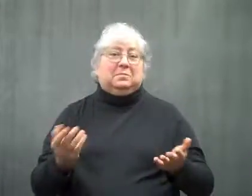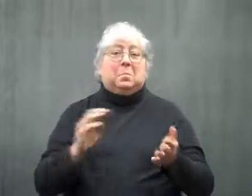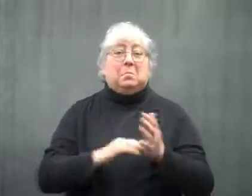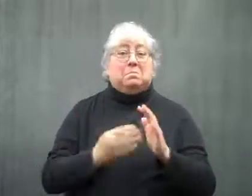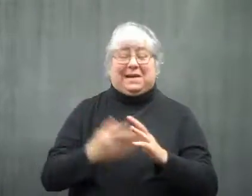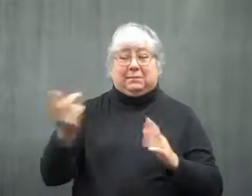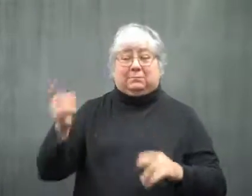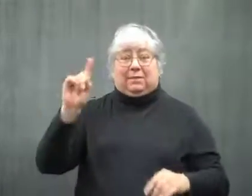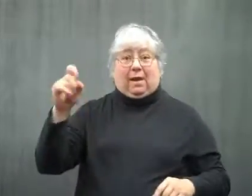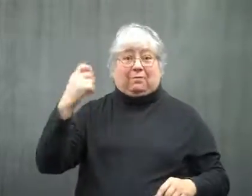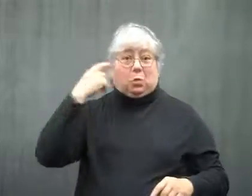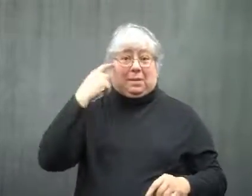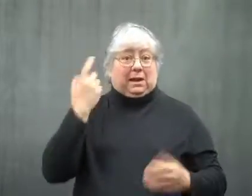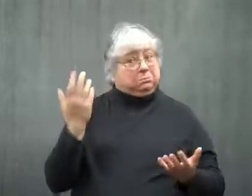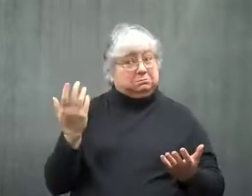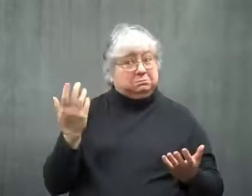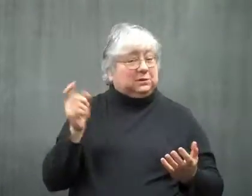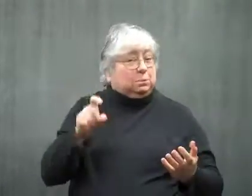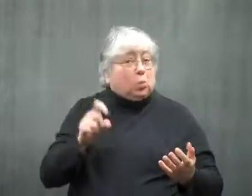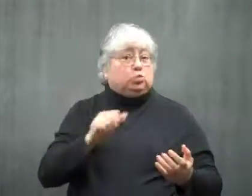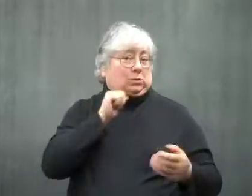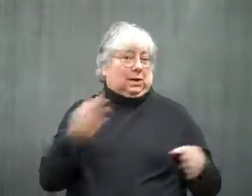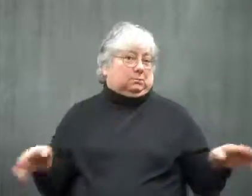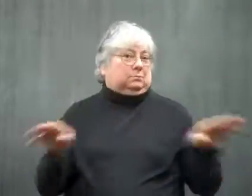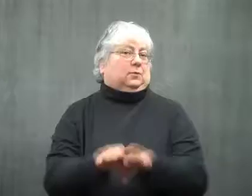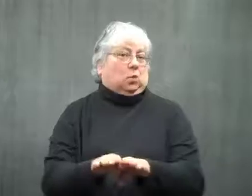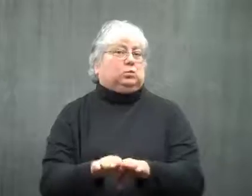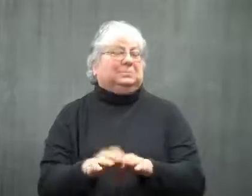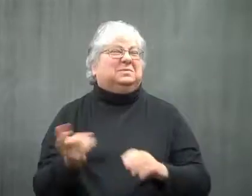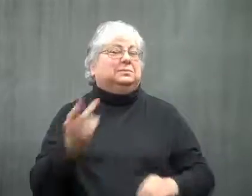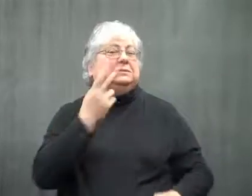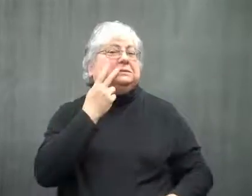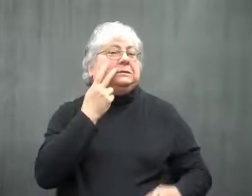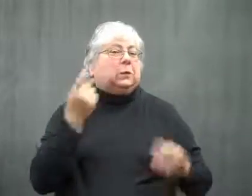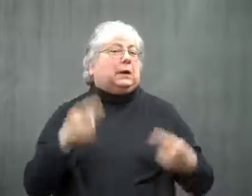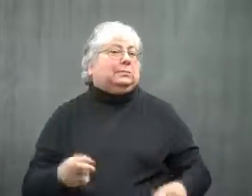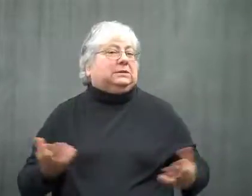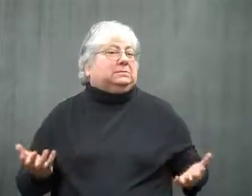That means the government isn't supposed to shut down. We'll see.